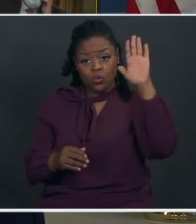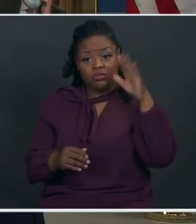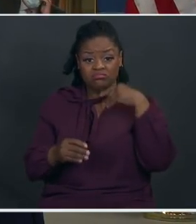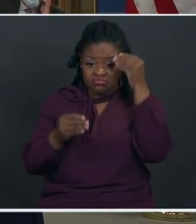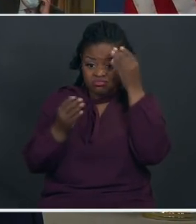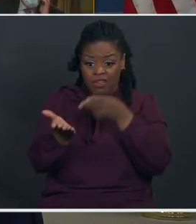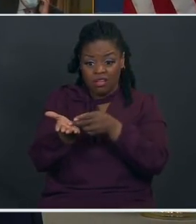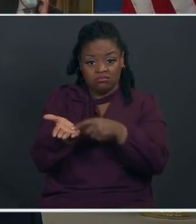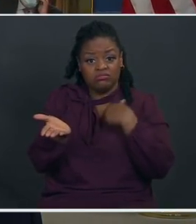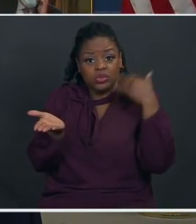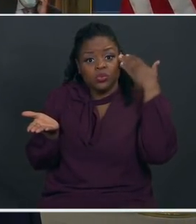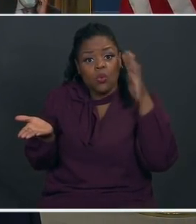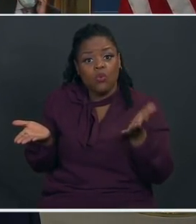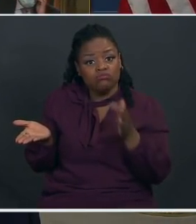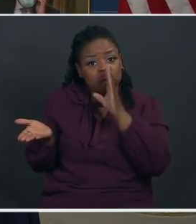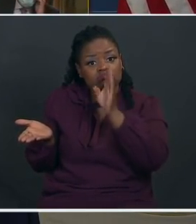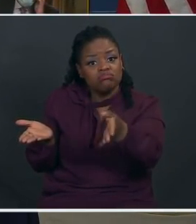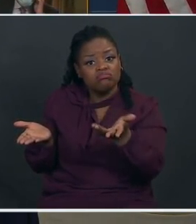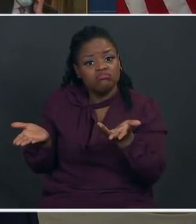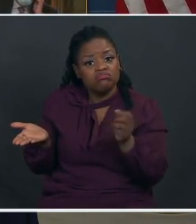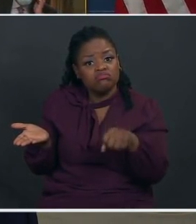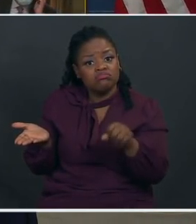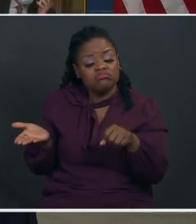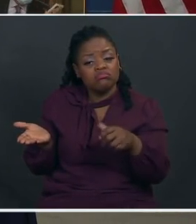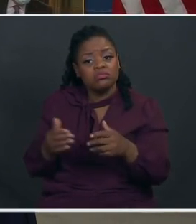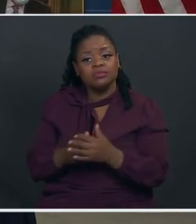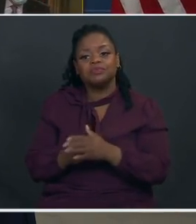and we will be open about any setbacks along the way.